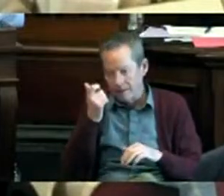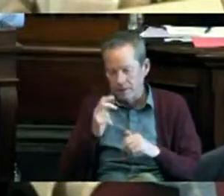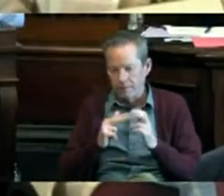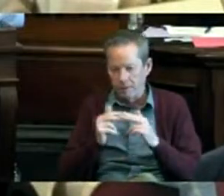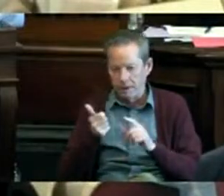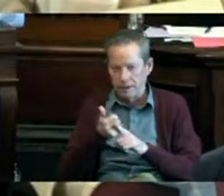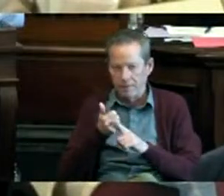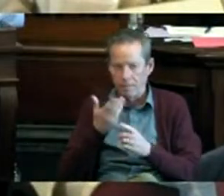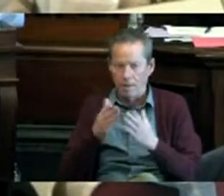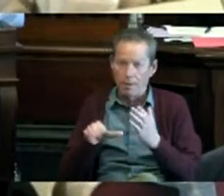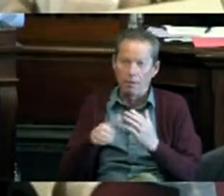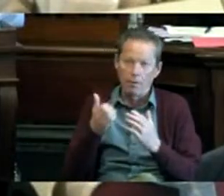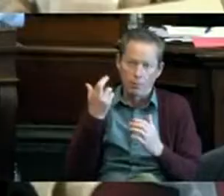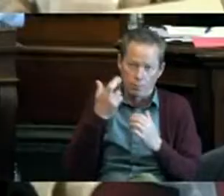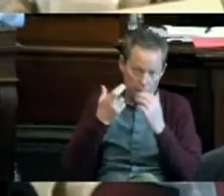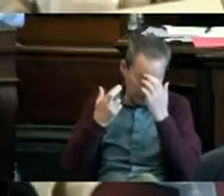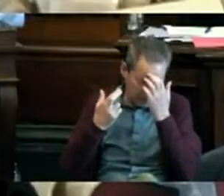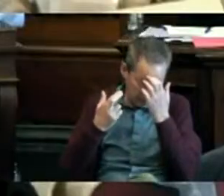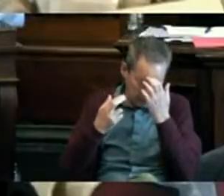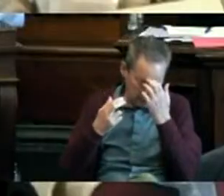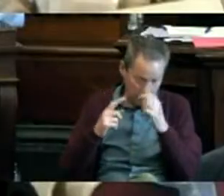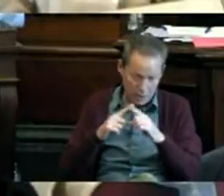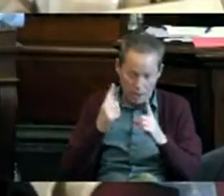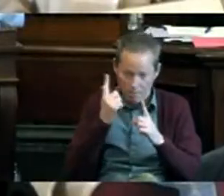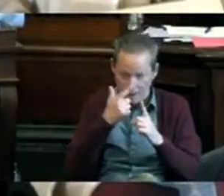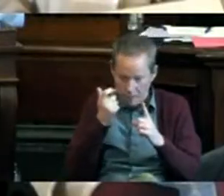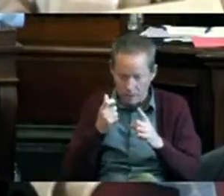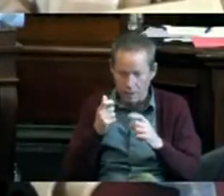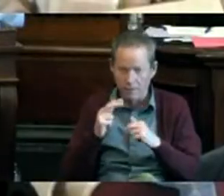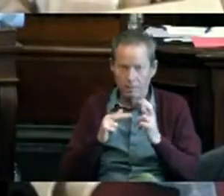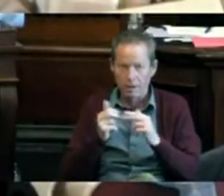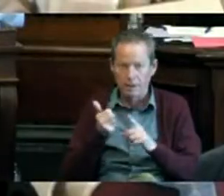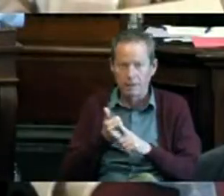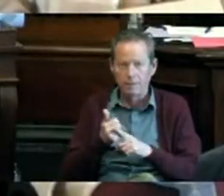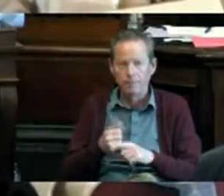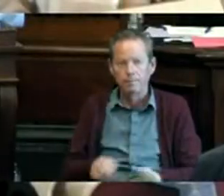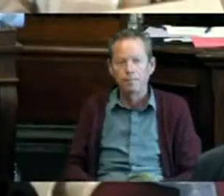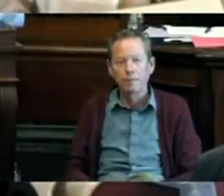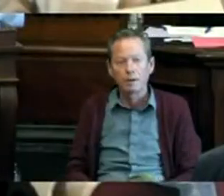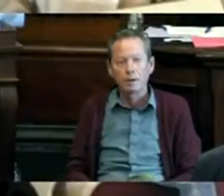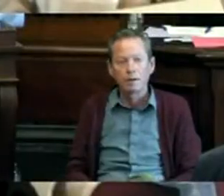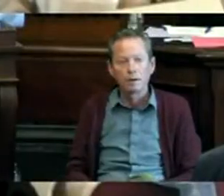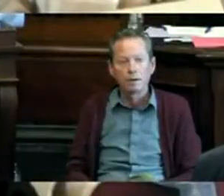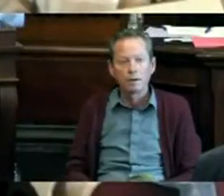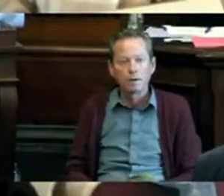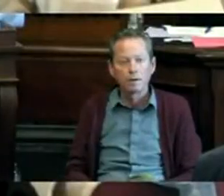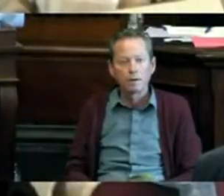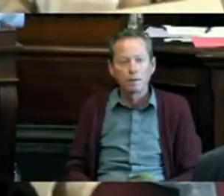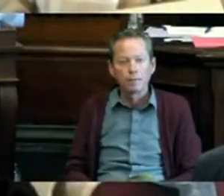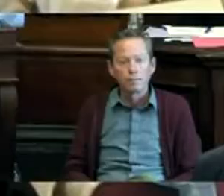moved around and changed all that, at least because of the facility. You know, there may be